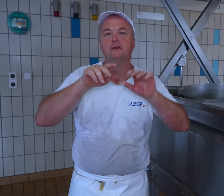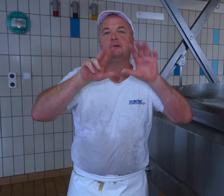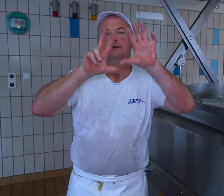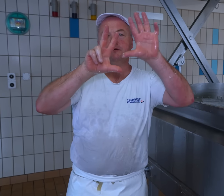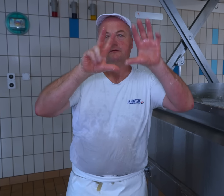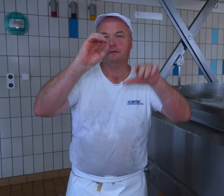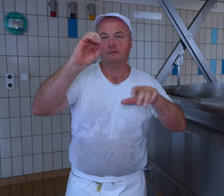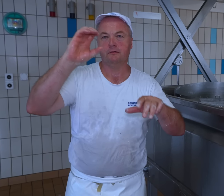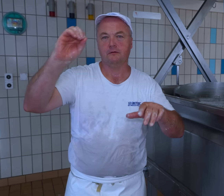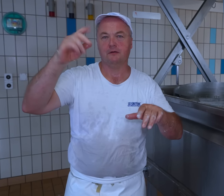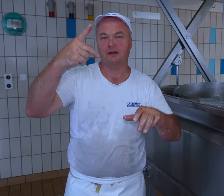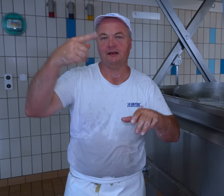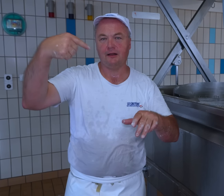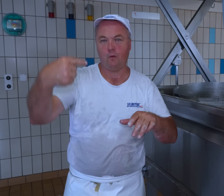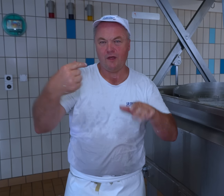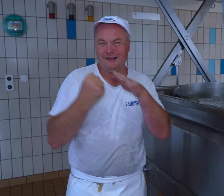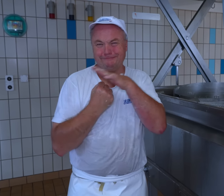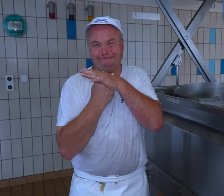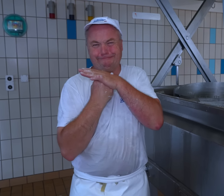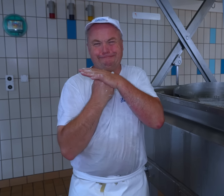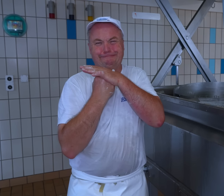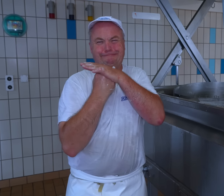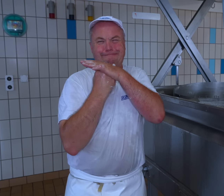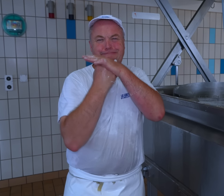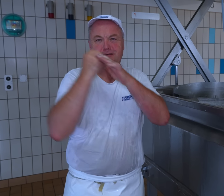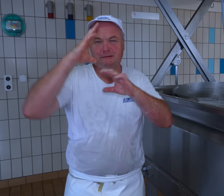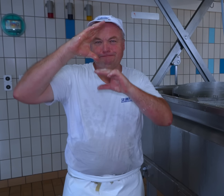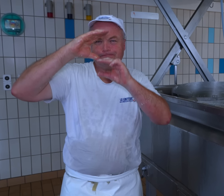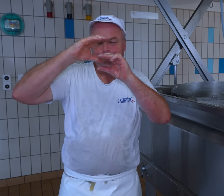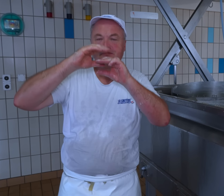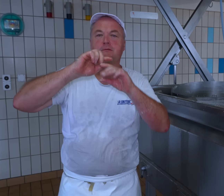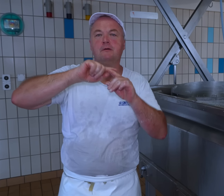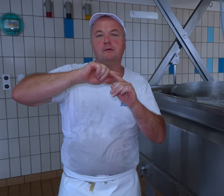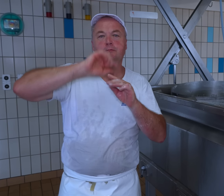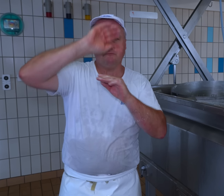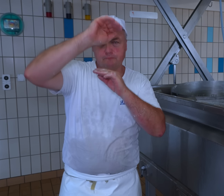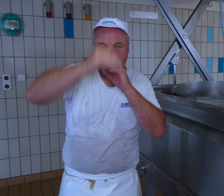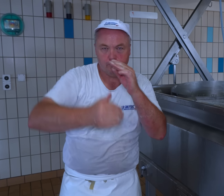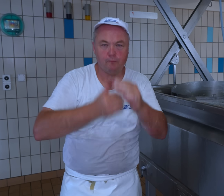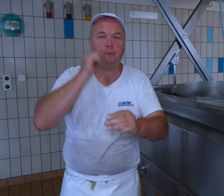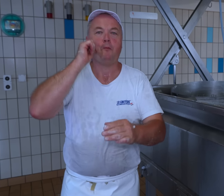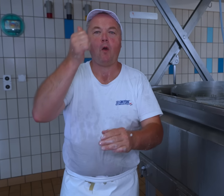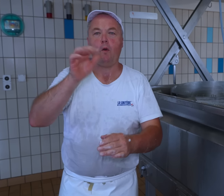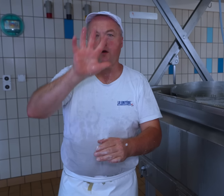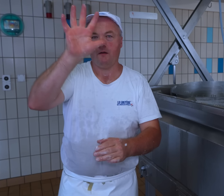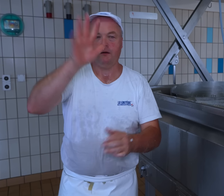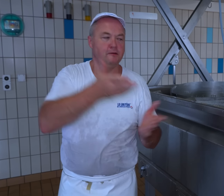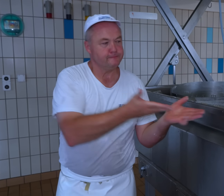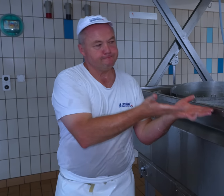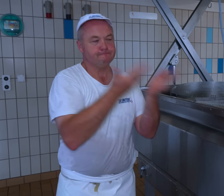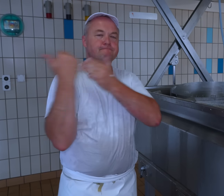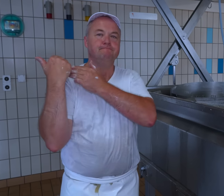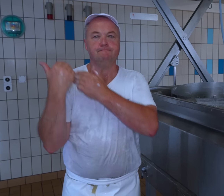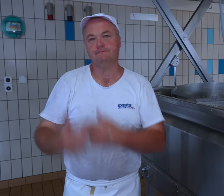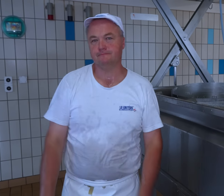It’s 800 kilograms of pressure. And after the night, we will get the cheese out at 5:00 am.